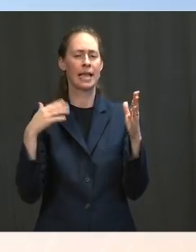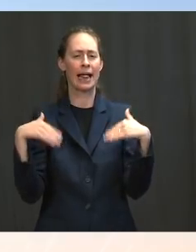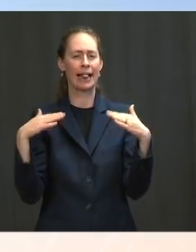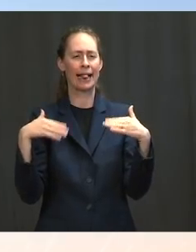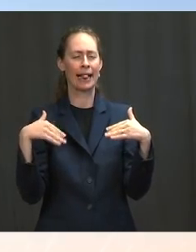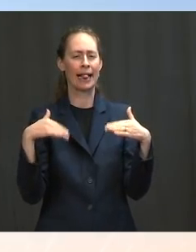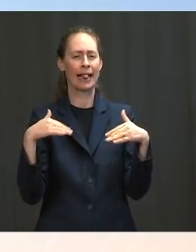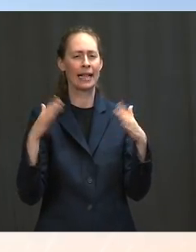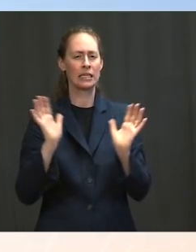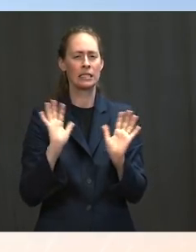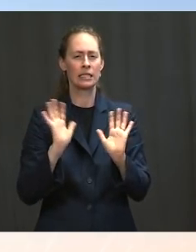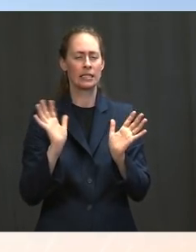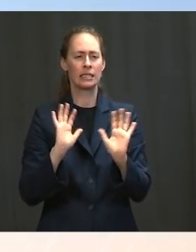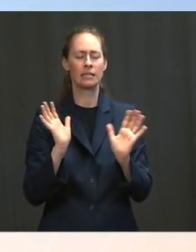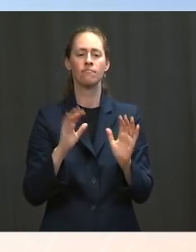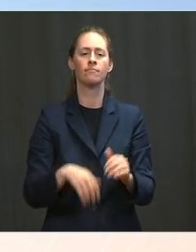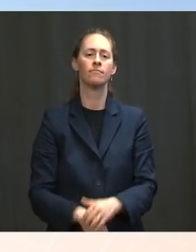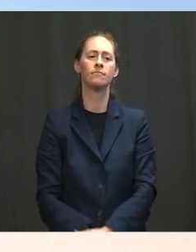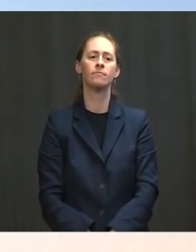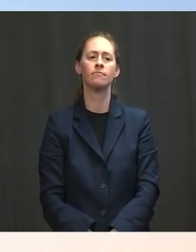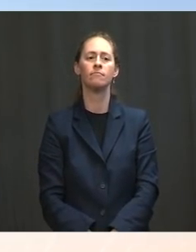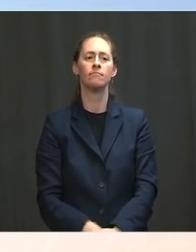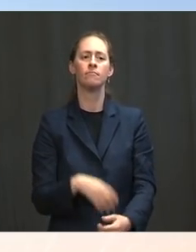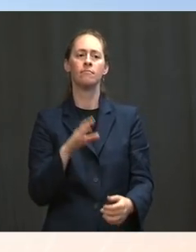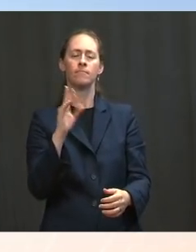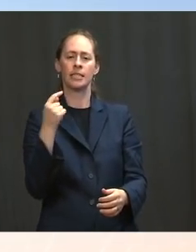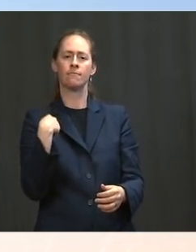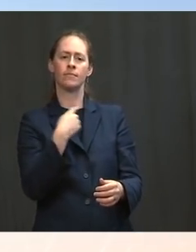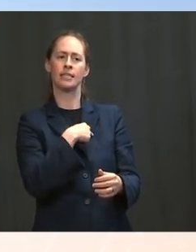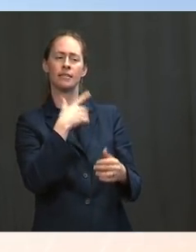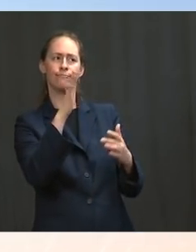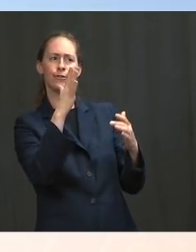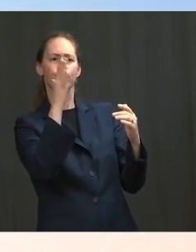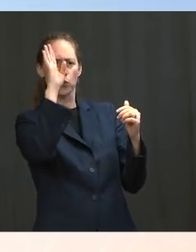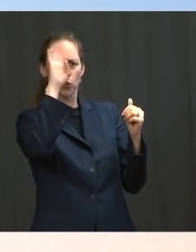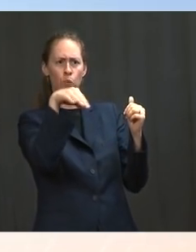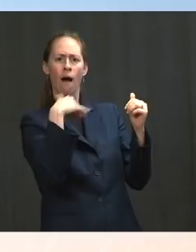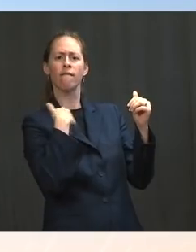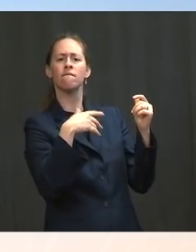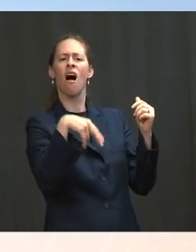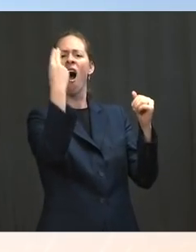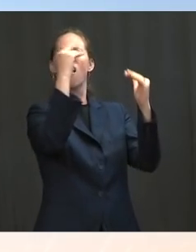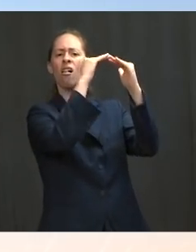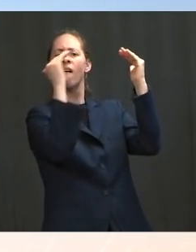There are these expert-level talks and negotiations and engagements. That's an important part of the next steps,